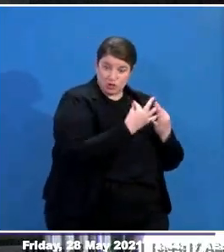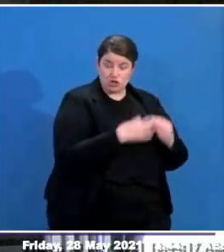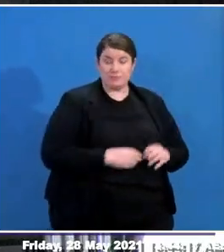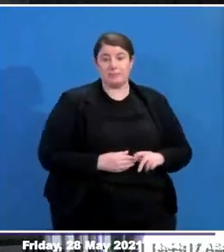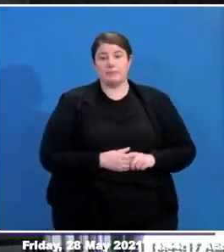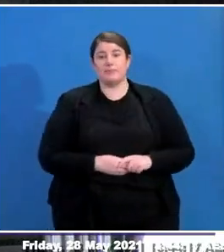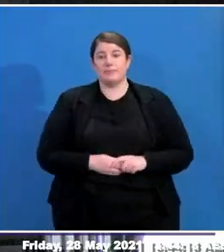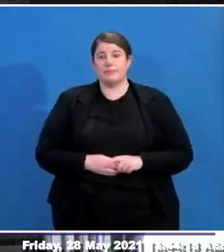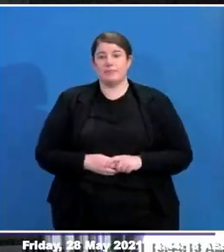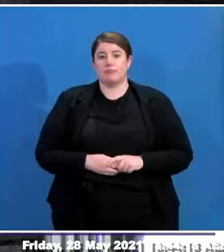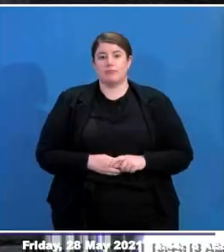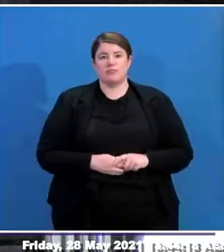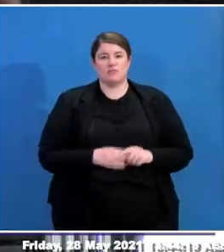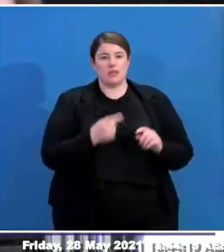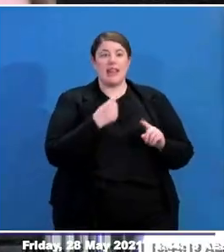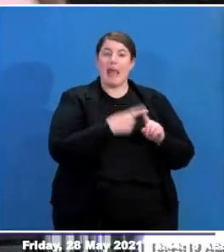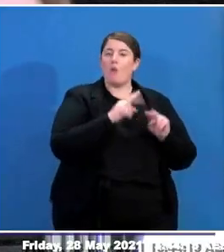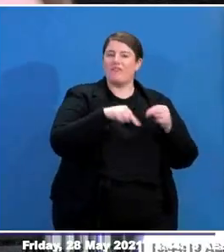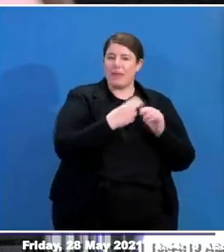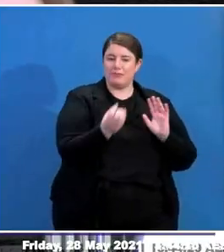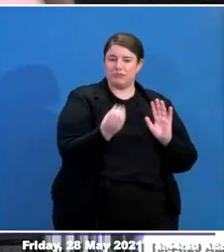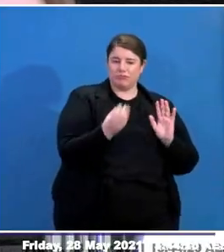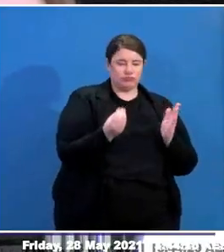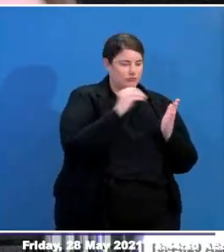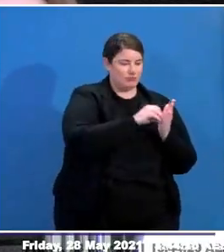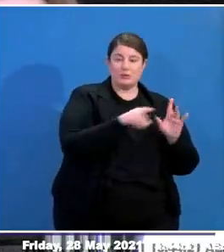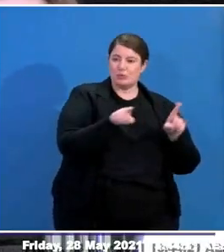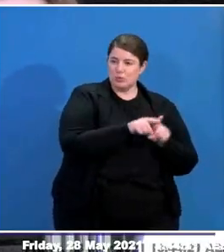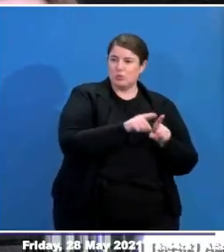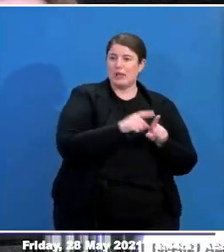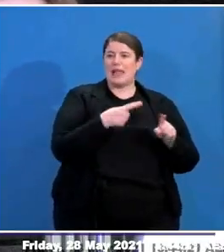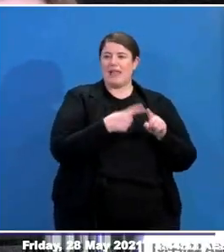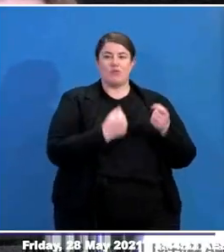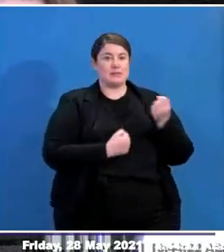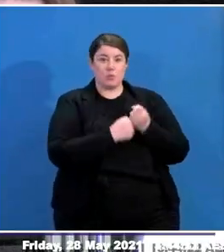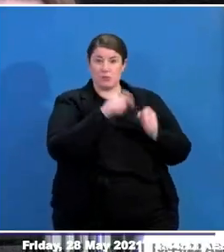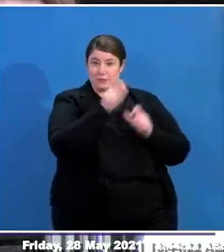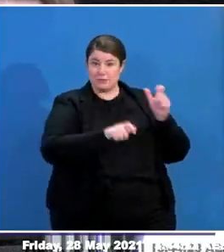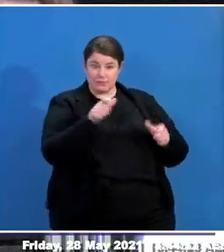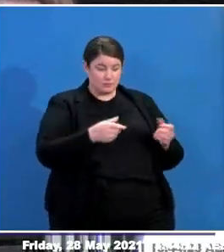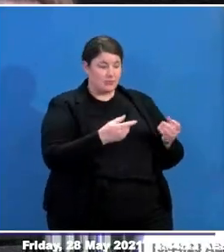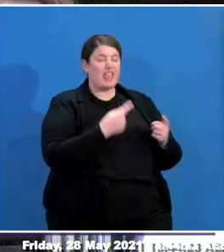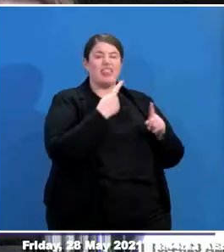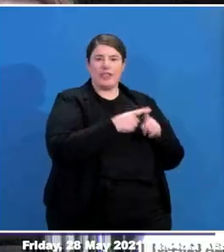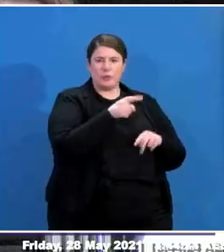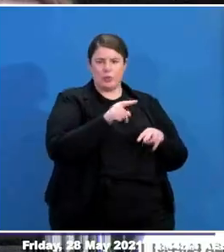It now has more substantial input from the families and from supported persons and then you assess that?